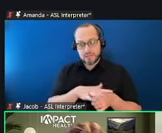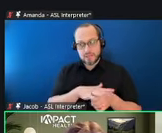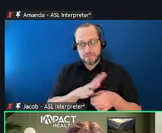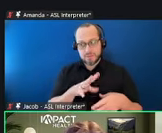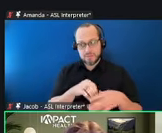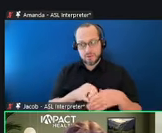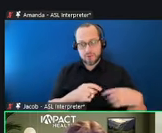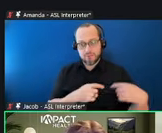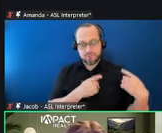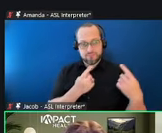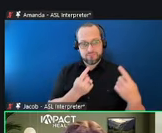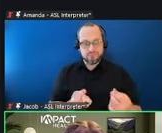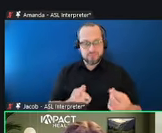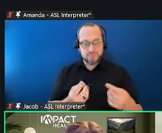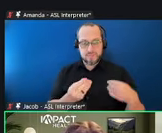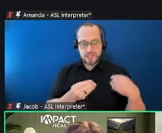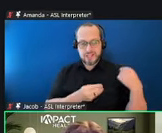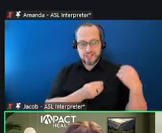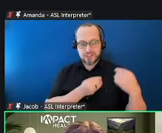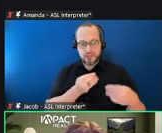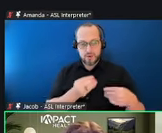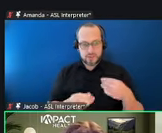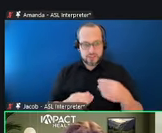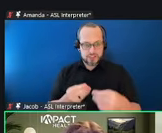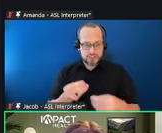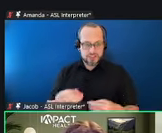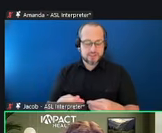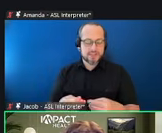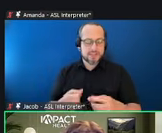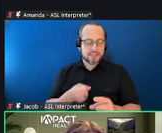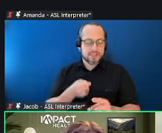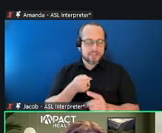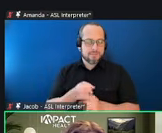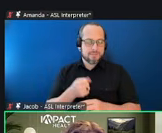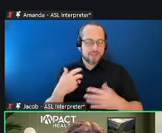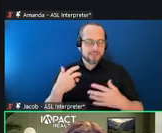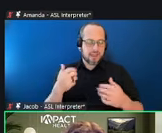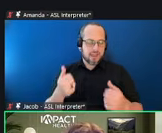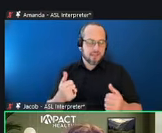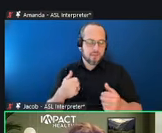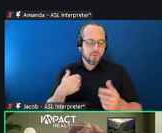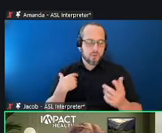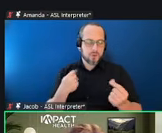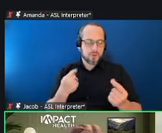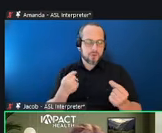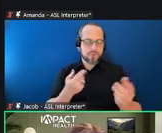many cases for generations. And so what impacts health brings is our ability to connect. You can